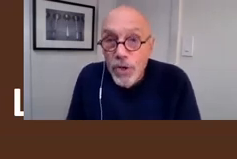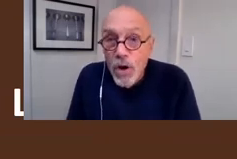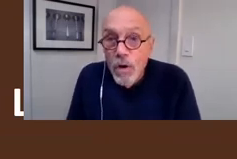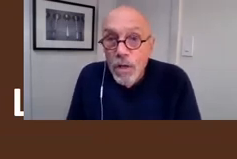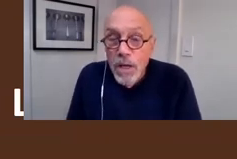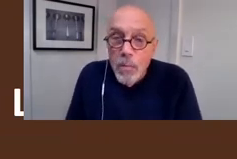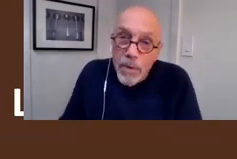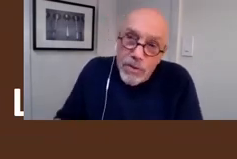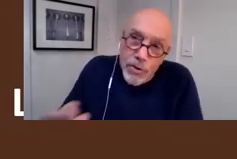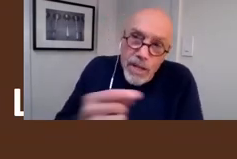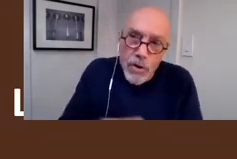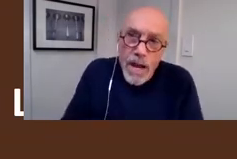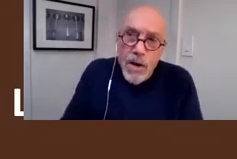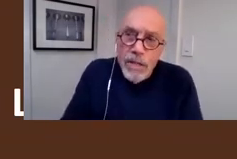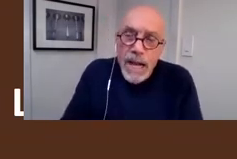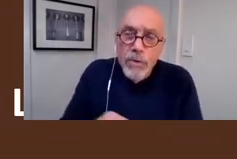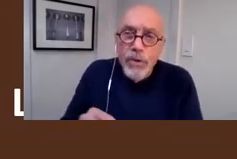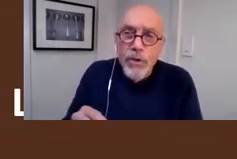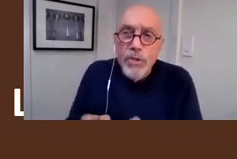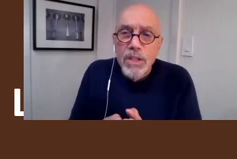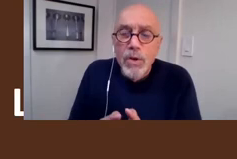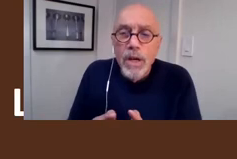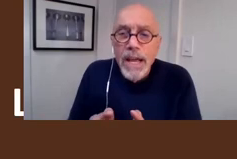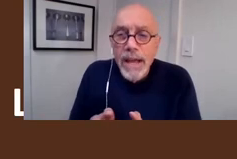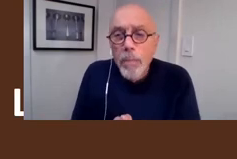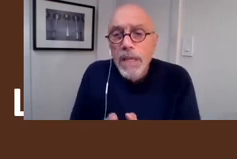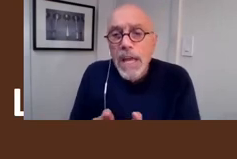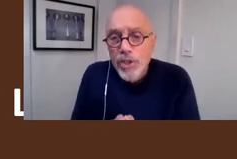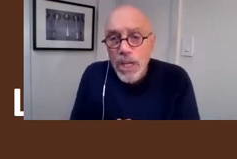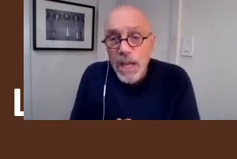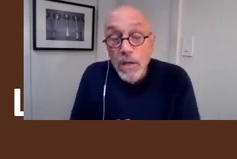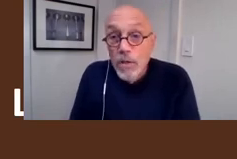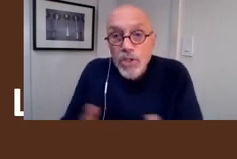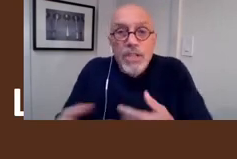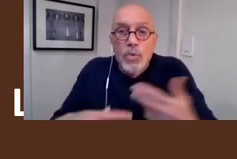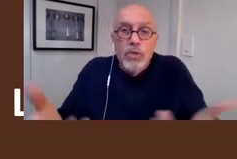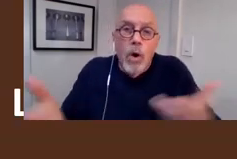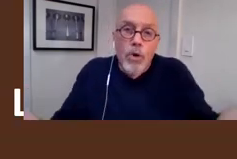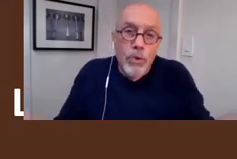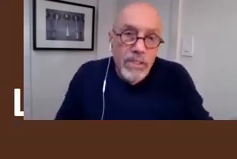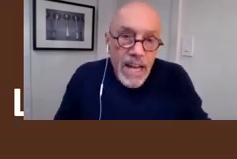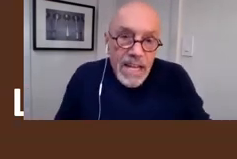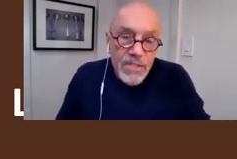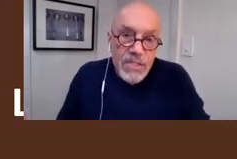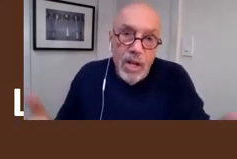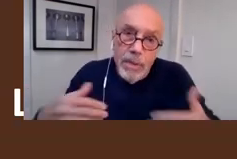to know, but turn that around, I would tell you that they are helping educate, just as what we are doing today is helping